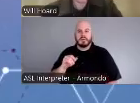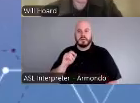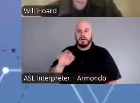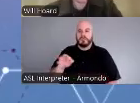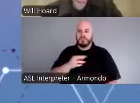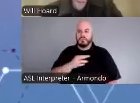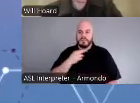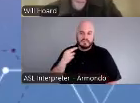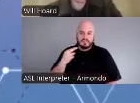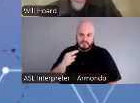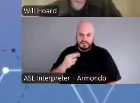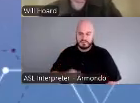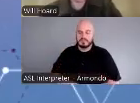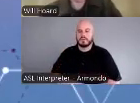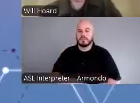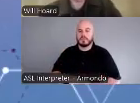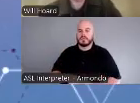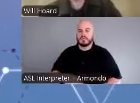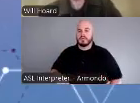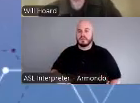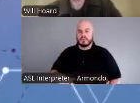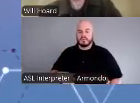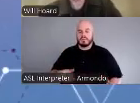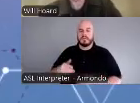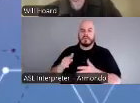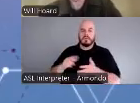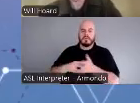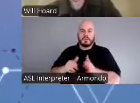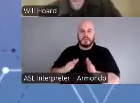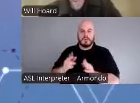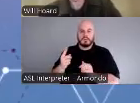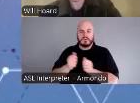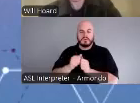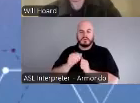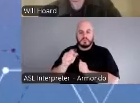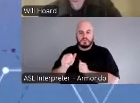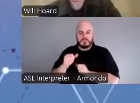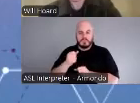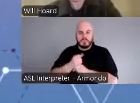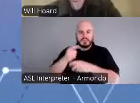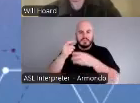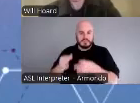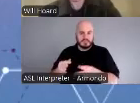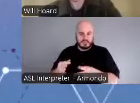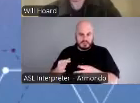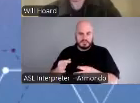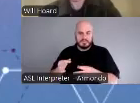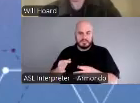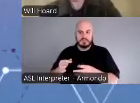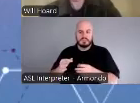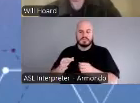you allow someone, a person with a disability, to make a decision even if you know it's not